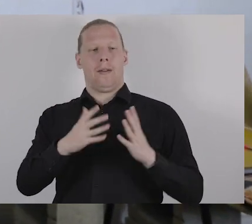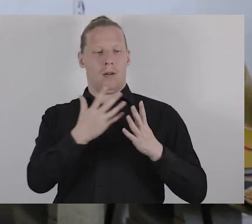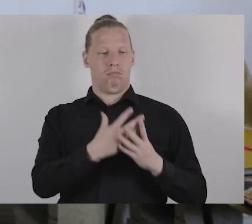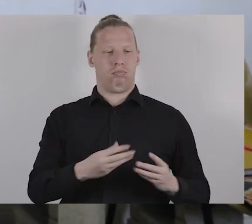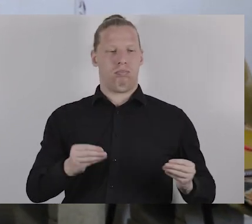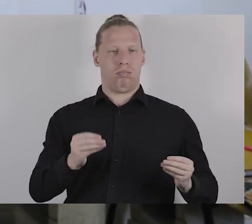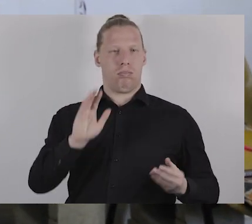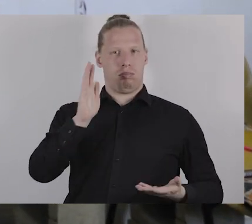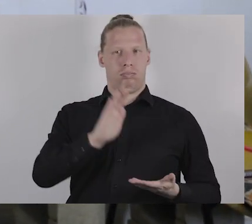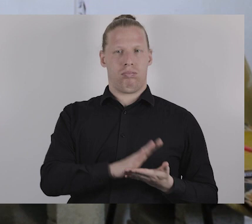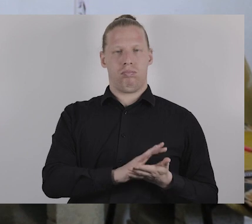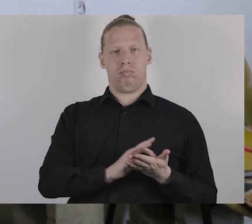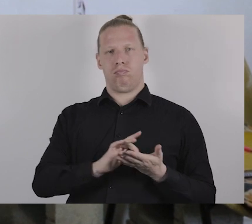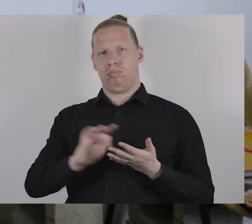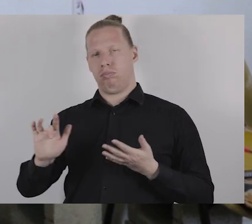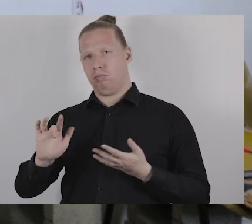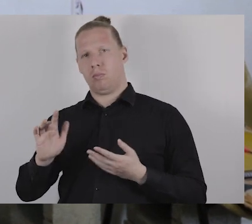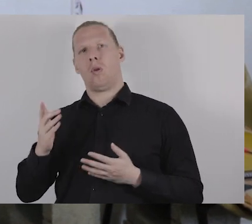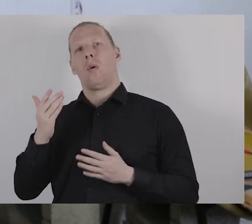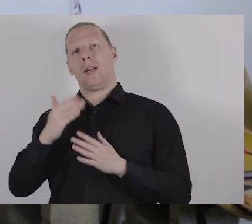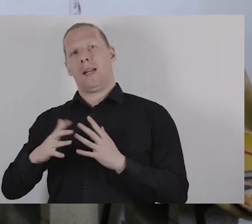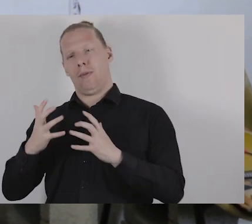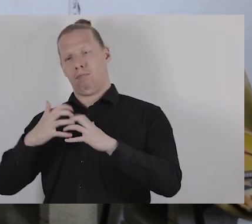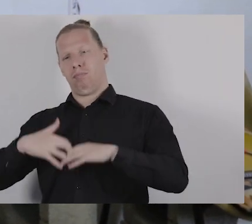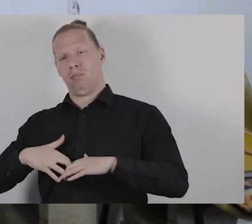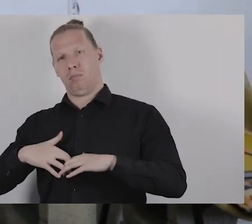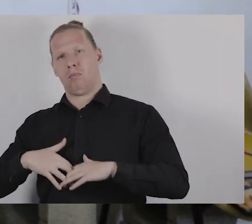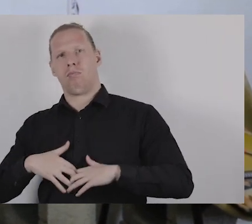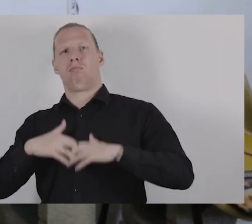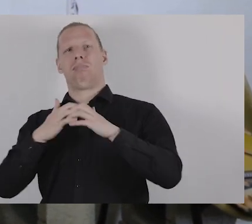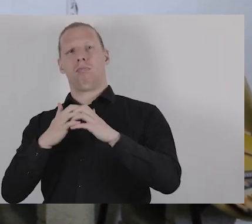Kāore mo te turaki. Kāore mo te ngaro.